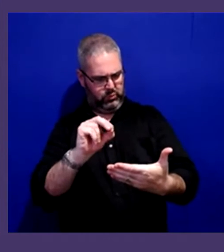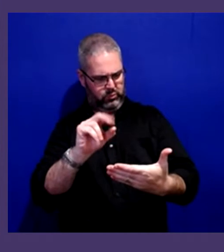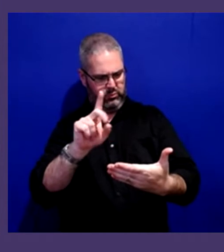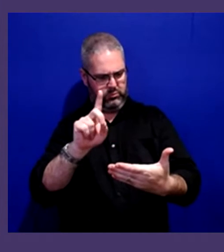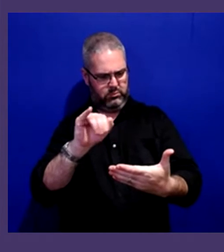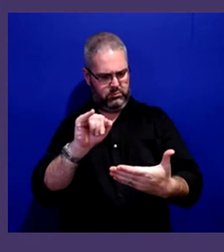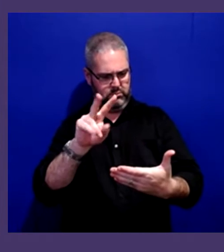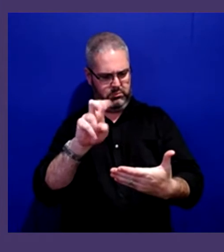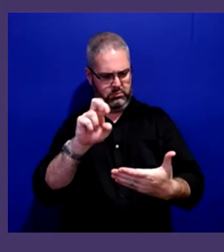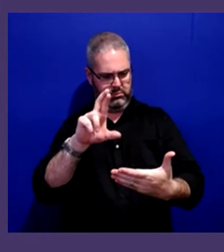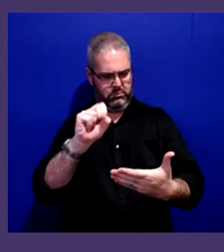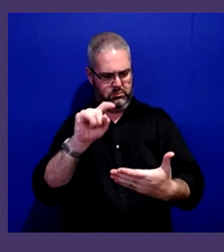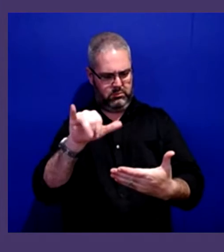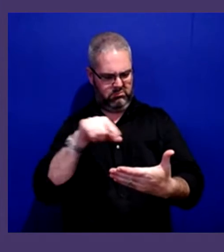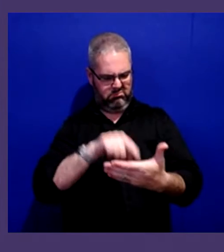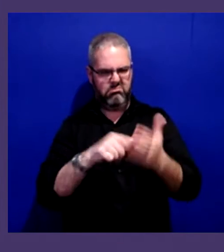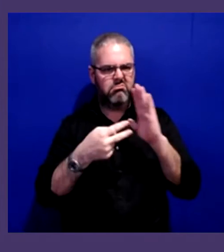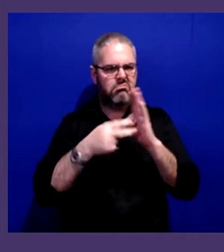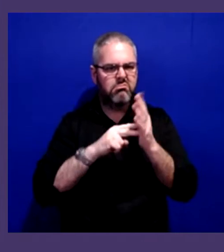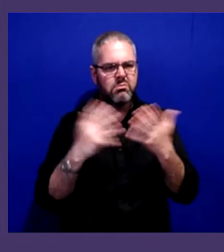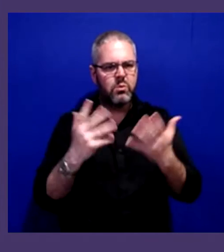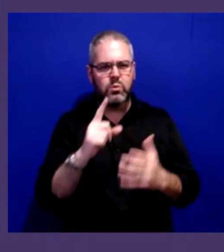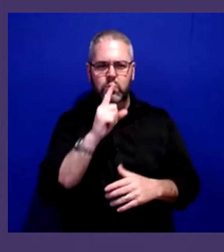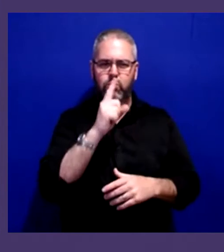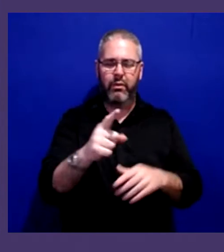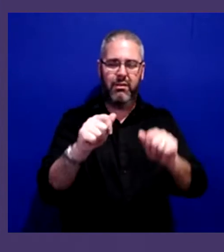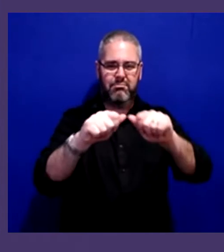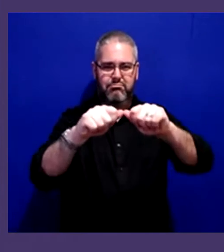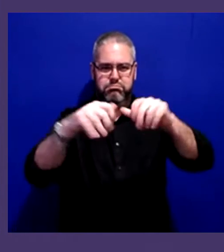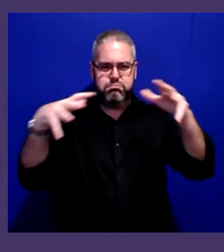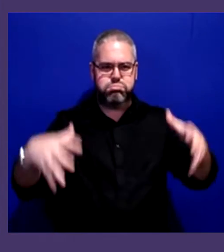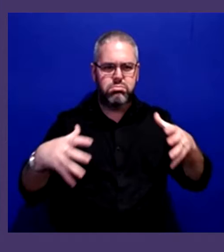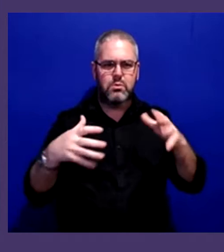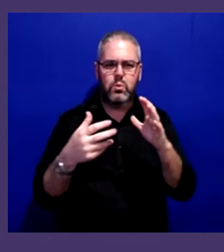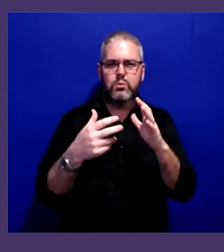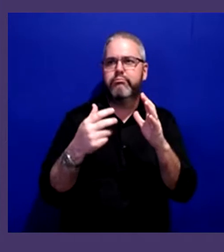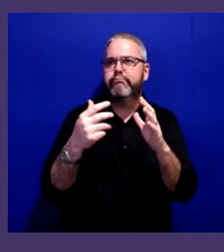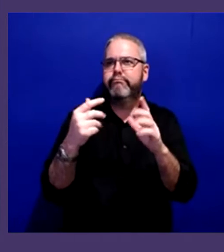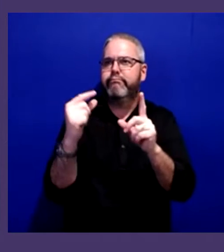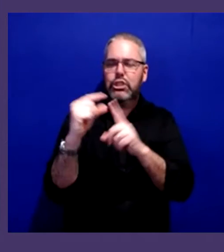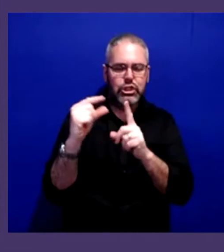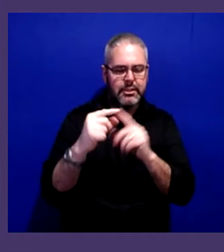Neurodiversity is really an umbrella term that refers to the natural variations in